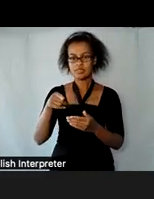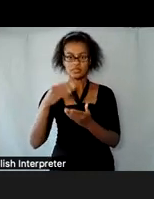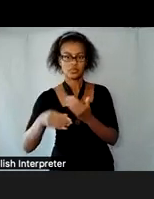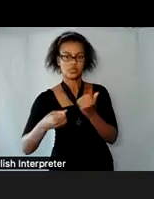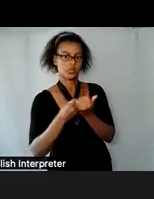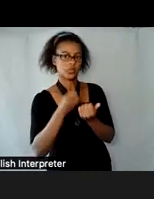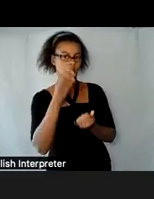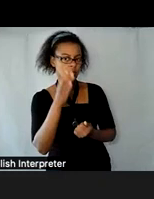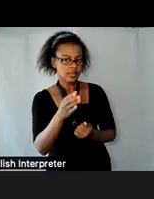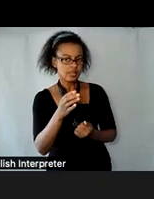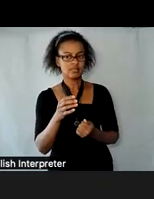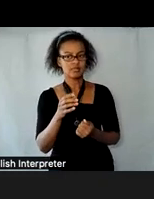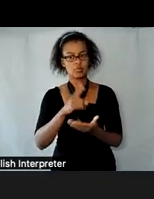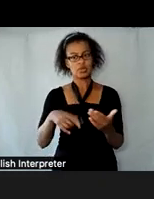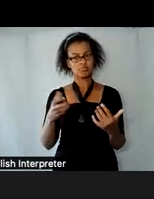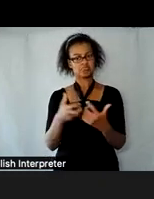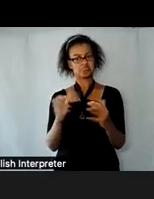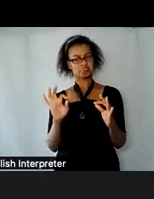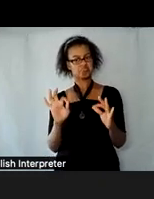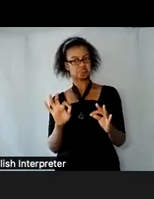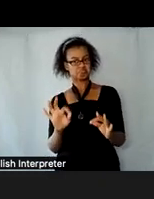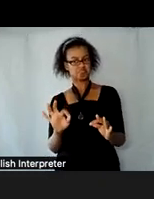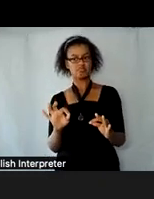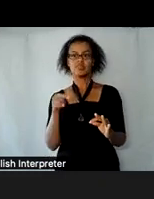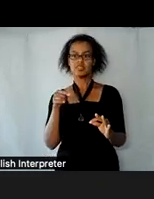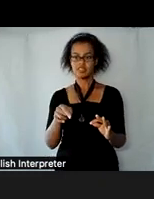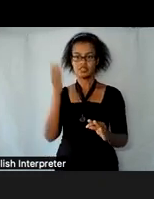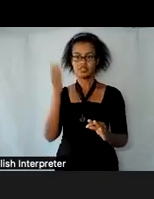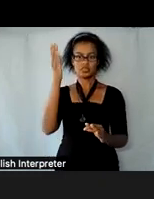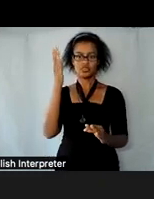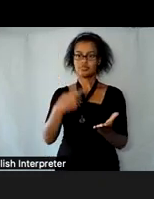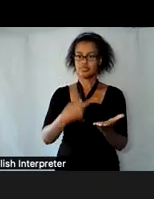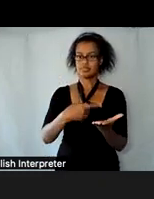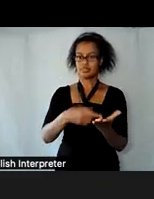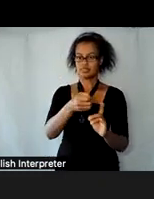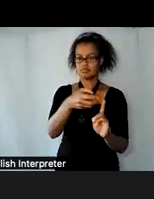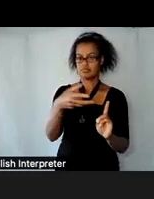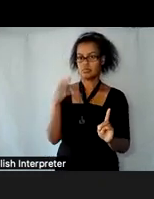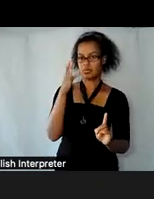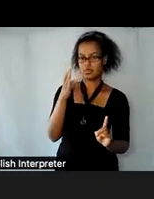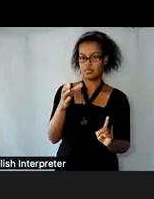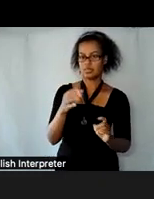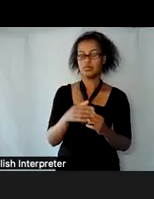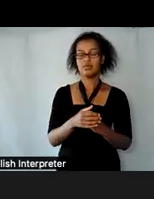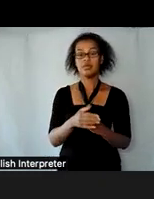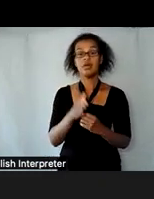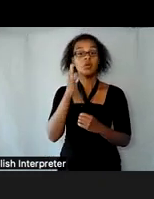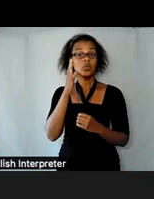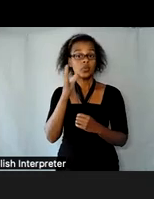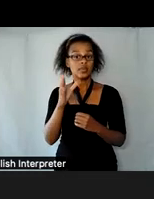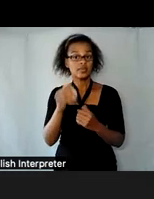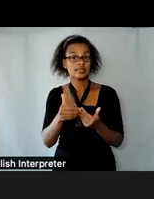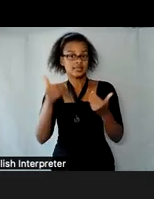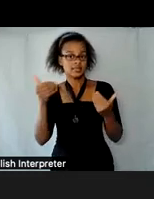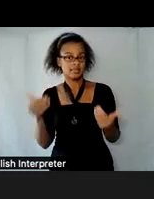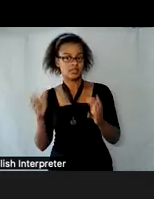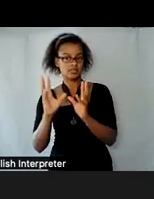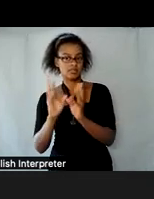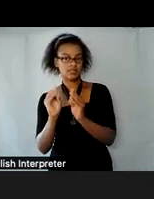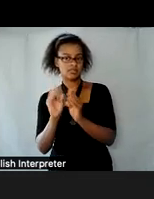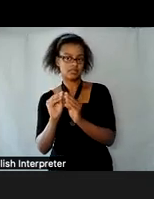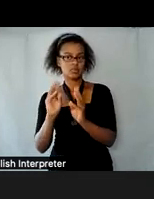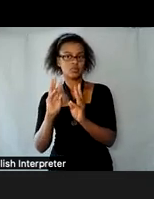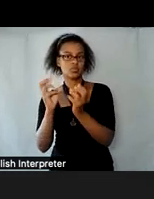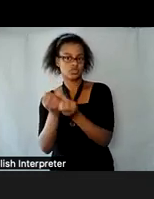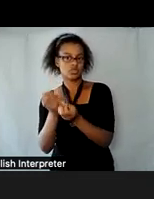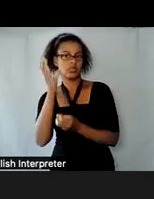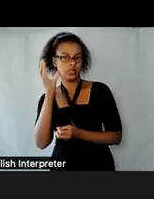This is the session for that I will be hosting separate sessions that will be much more informal.